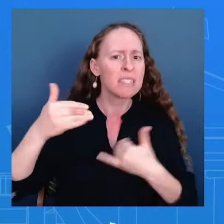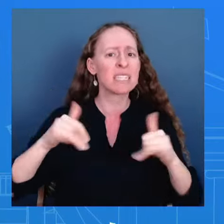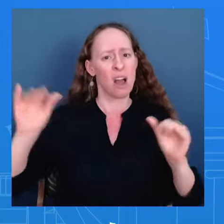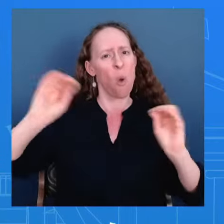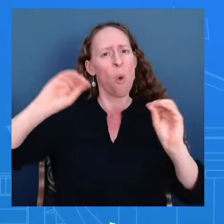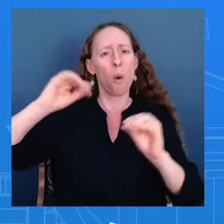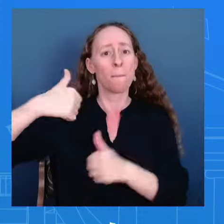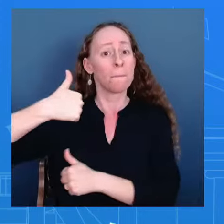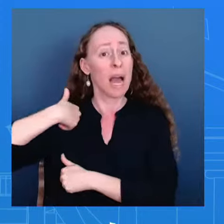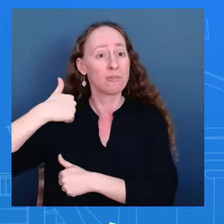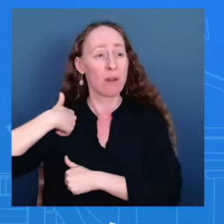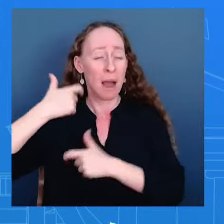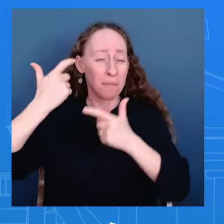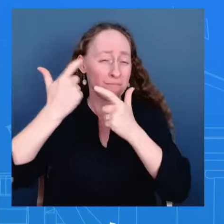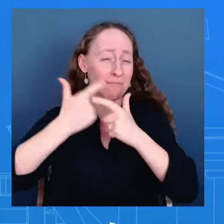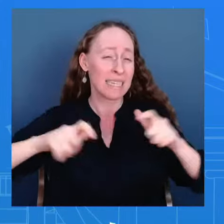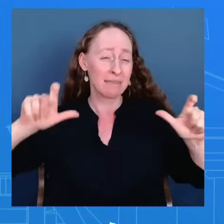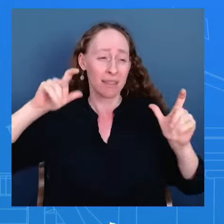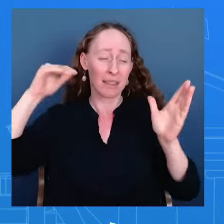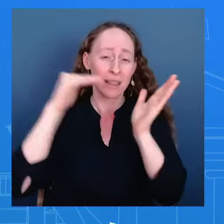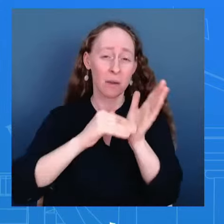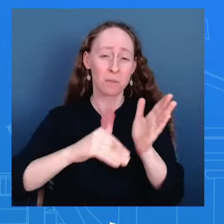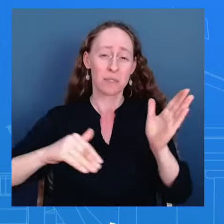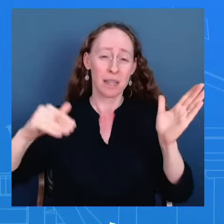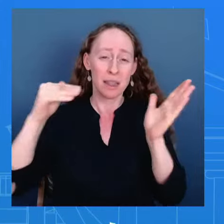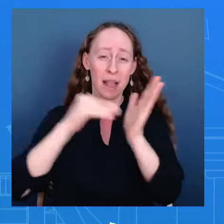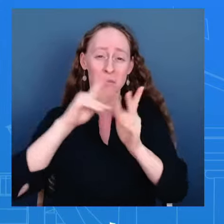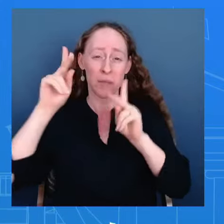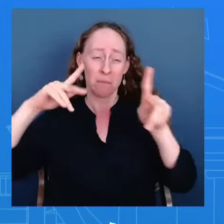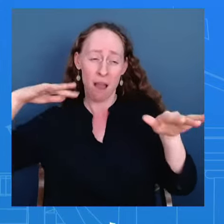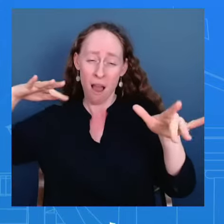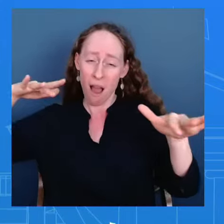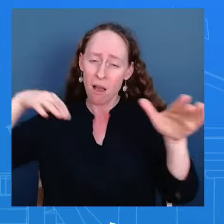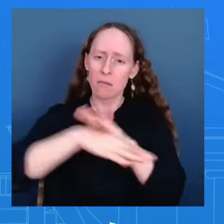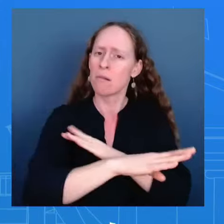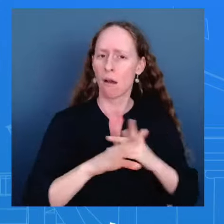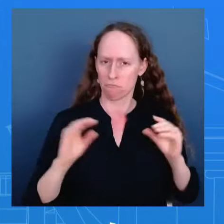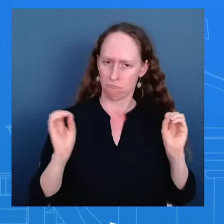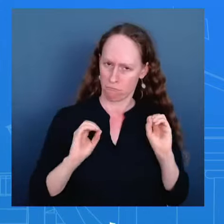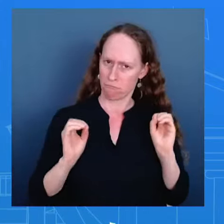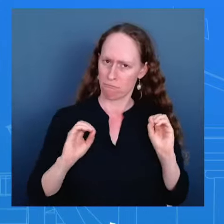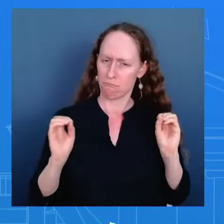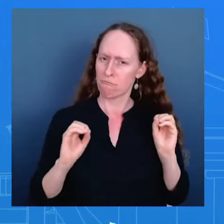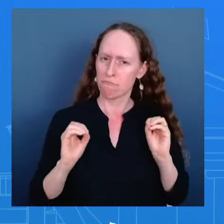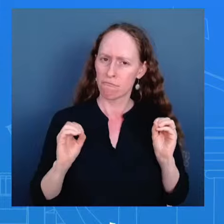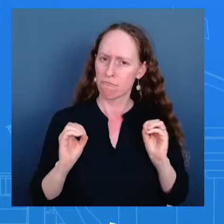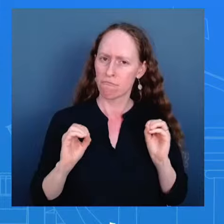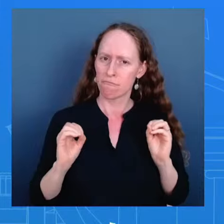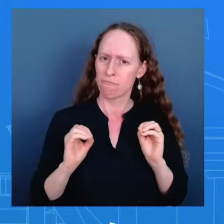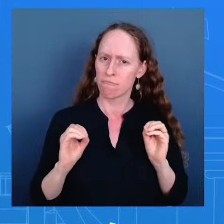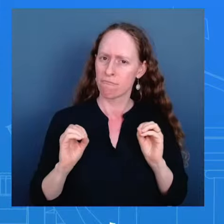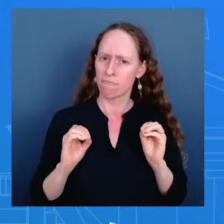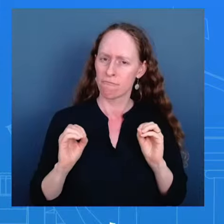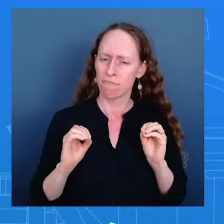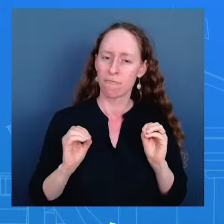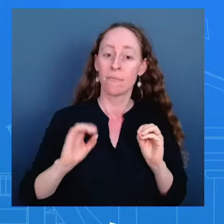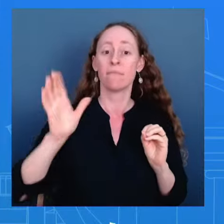large numbers of troops in columns and formations in some sort of coordinated maneuver against multiple targets on the ground.